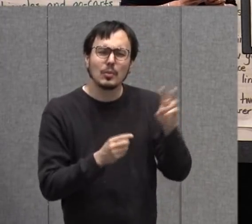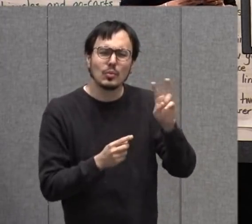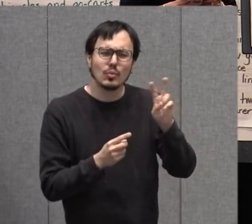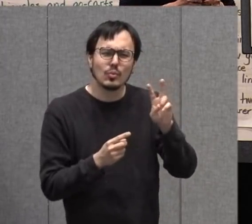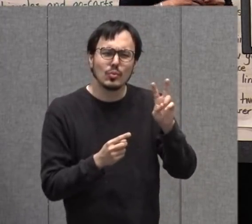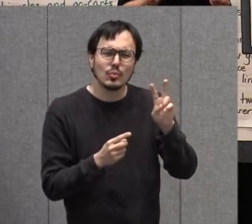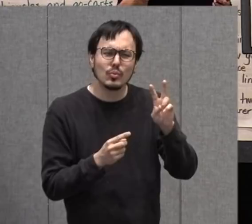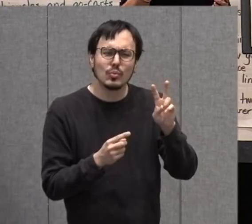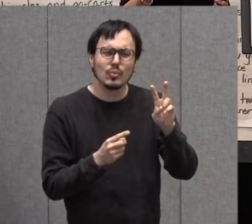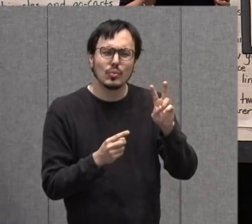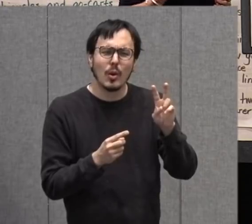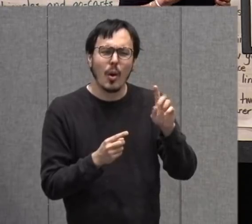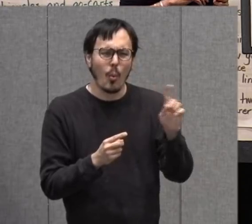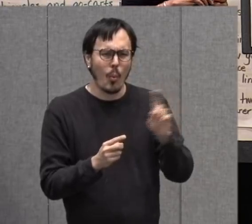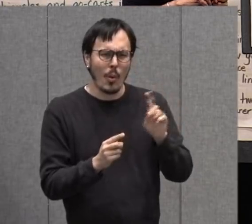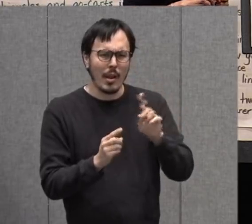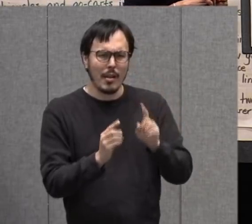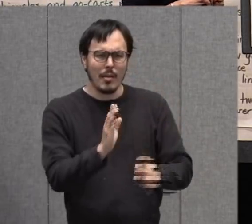I'm not gonna add it but let's just kind of think about it.